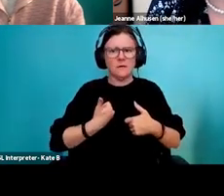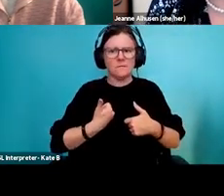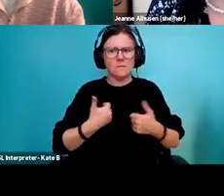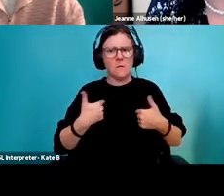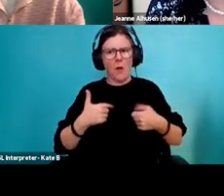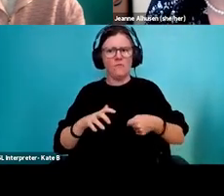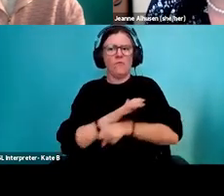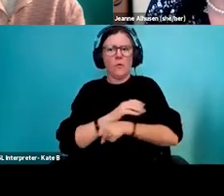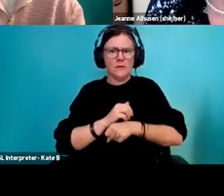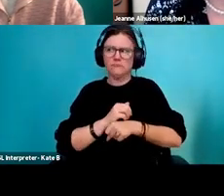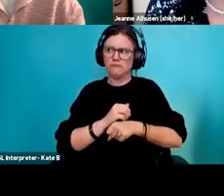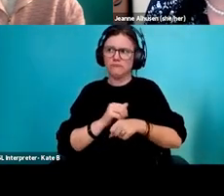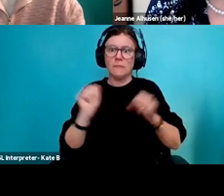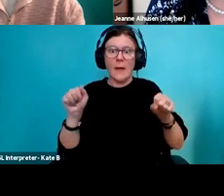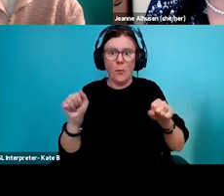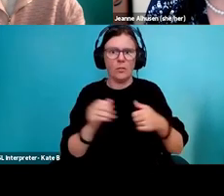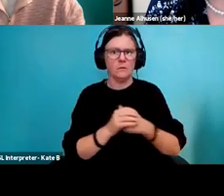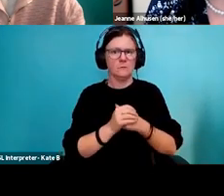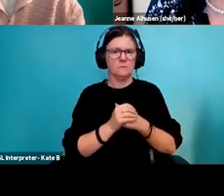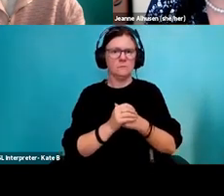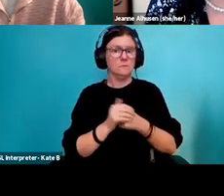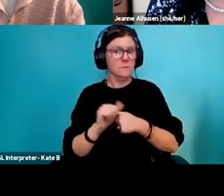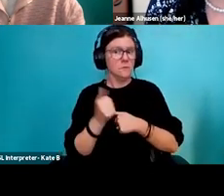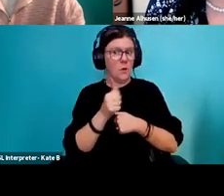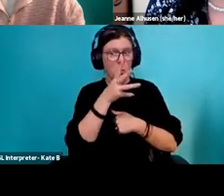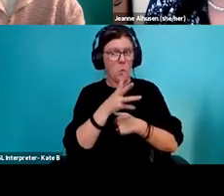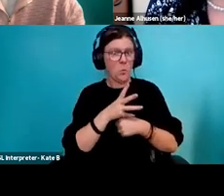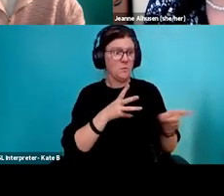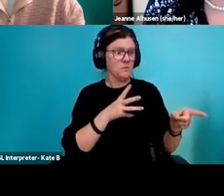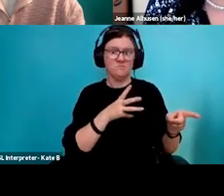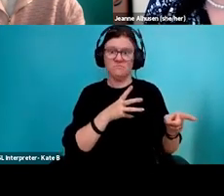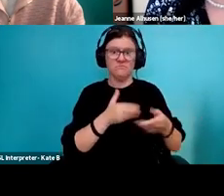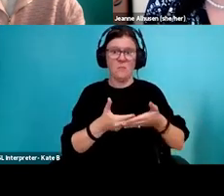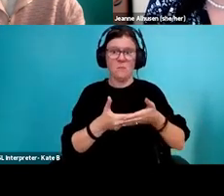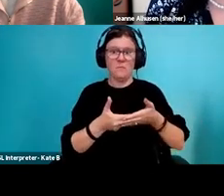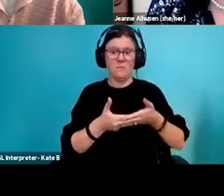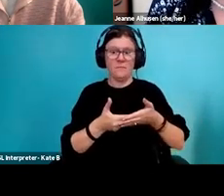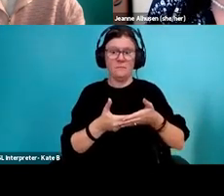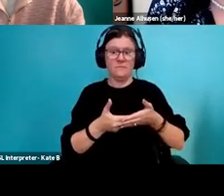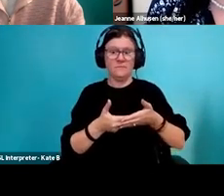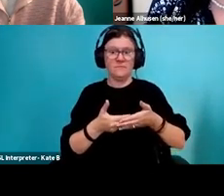capable. I have heard from mothers who refuse to lift their babies from the bassinet in